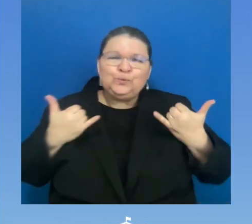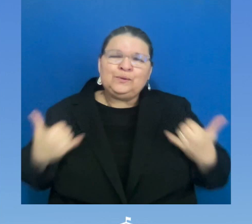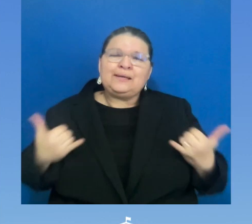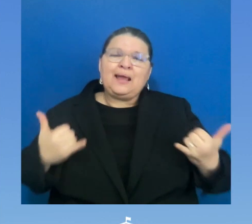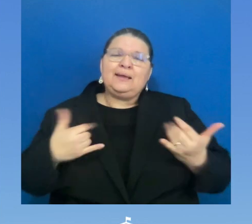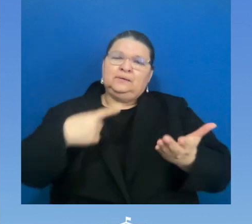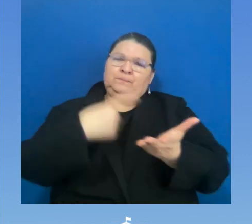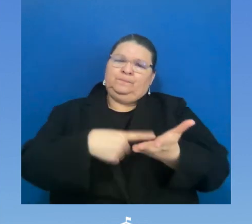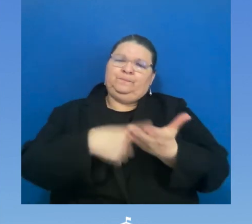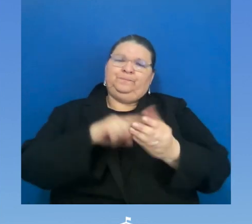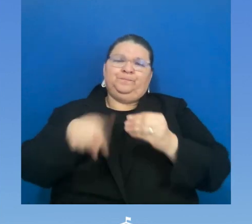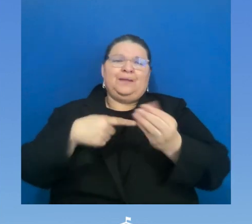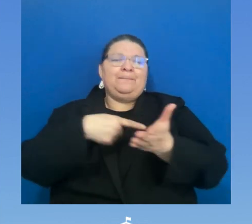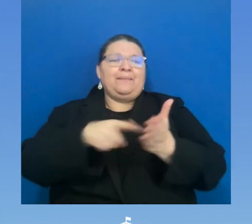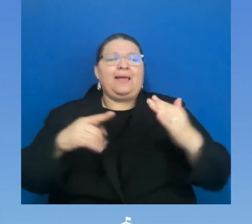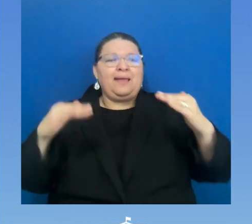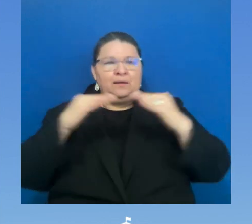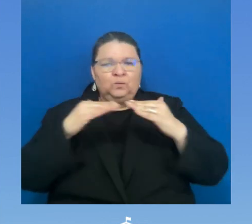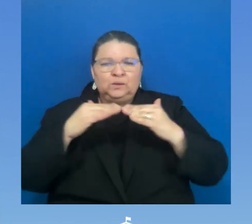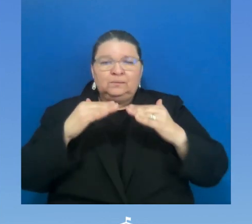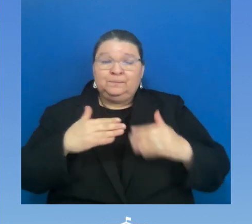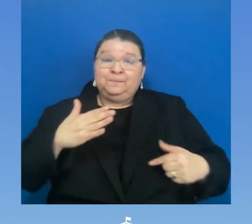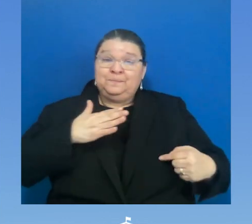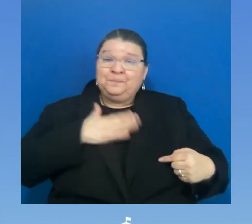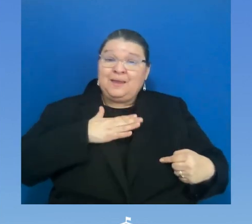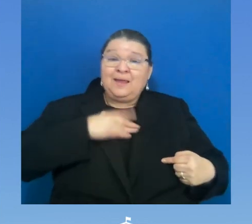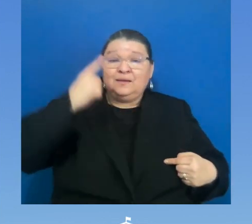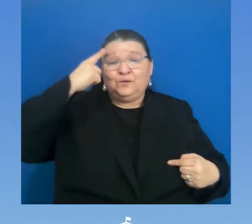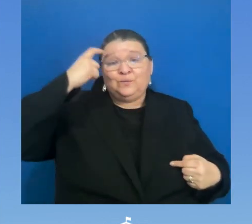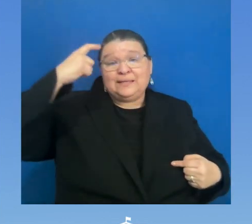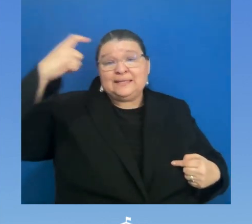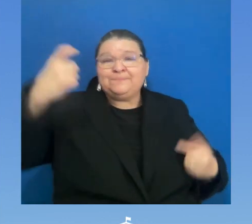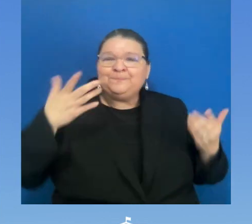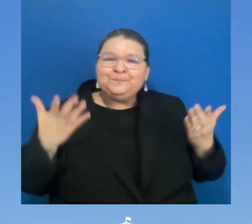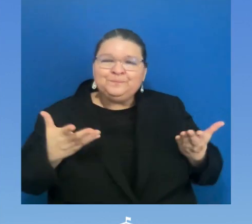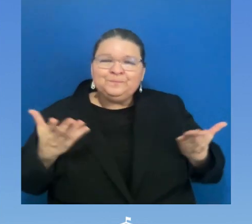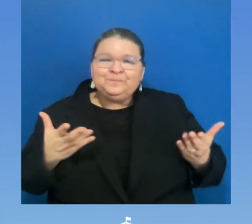My dream is that we celebrate equal pay day every year on January 1.